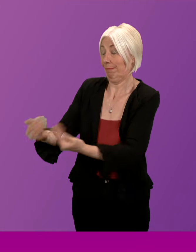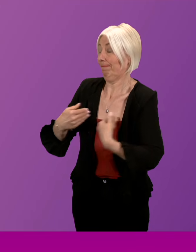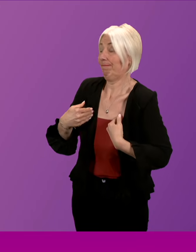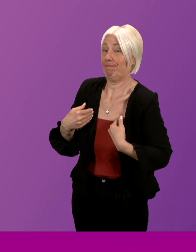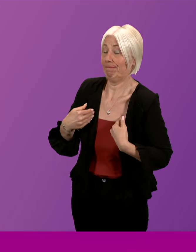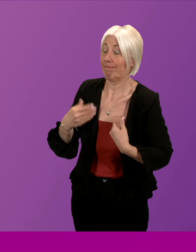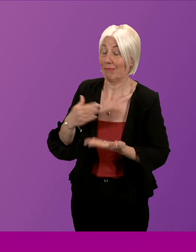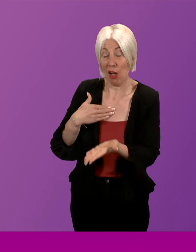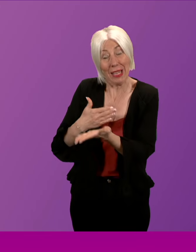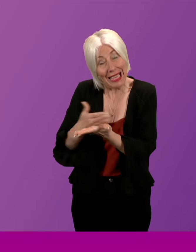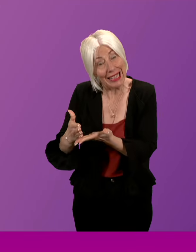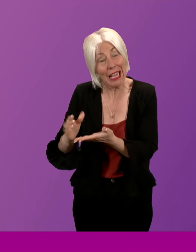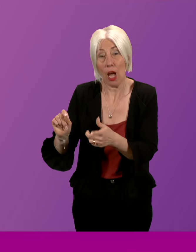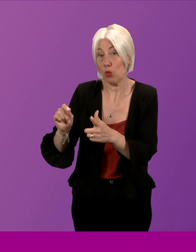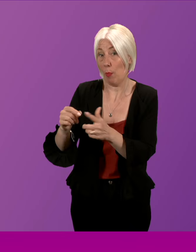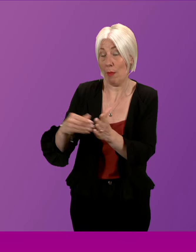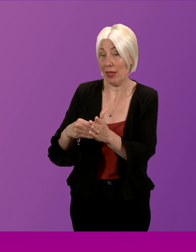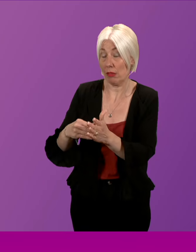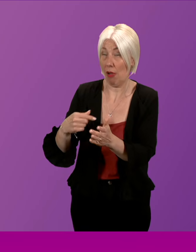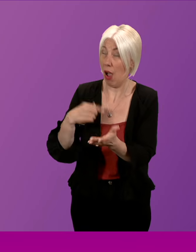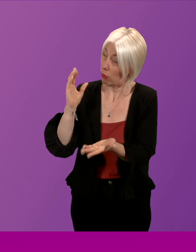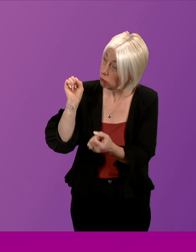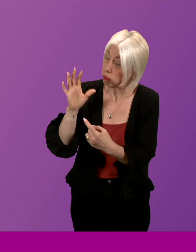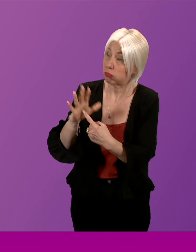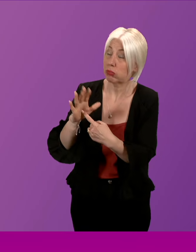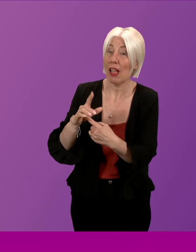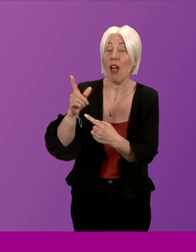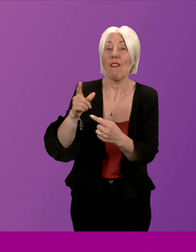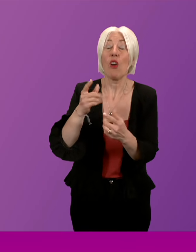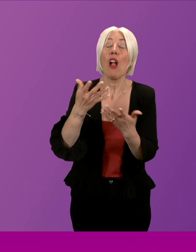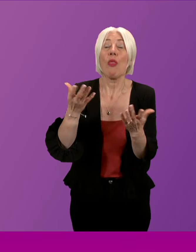clear to the Prime Minister the importance that I attach to the removal of the energy profits levy,